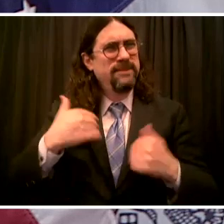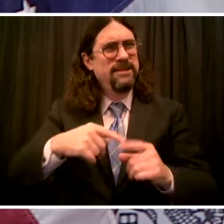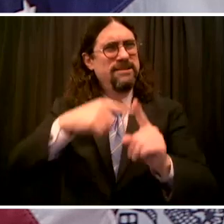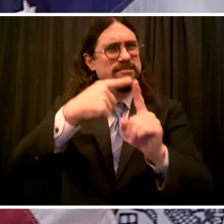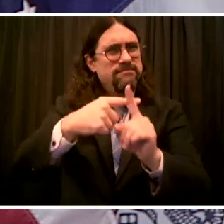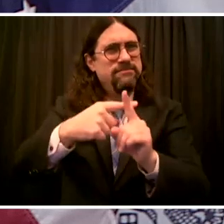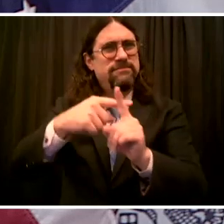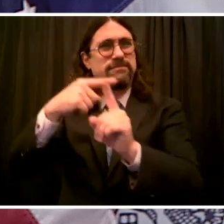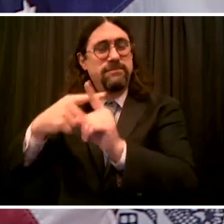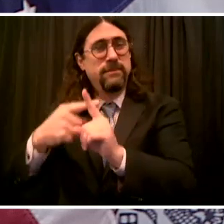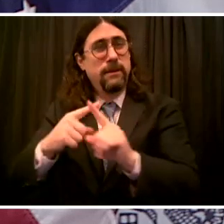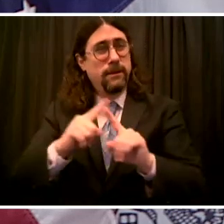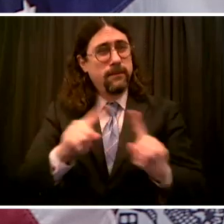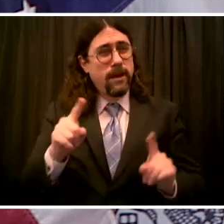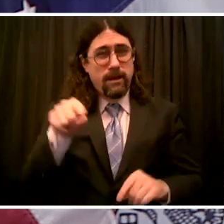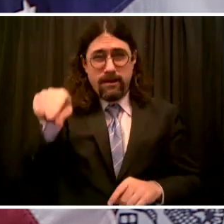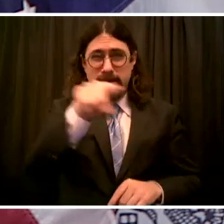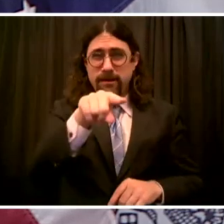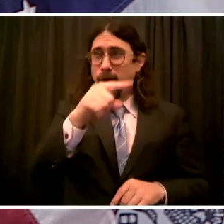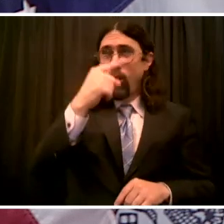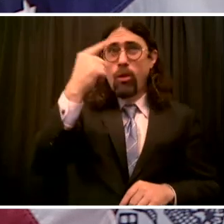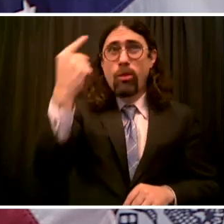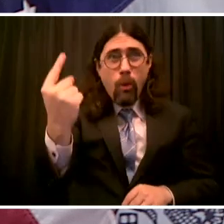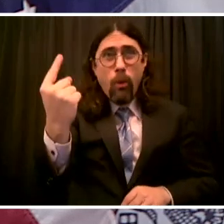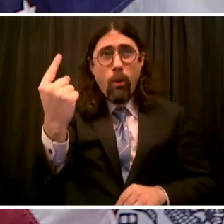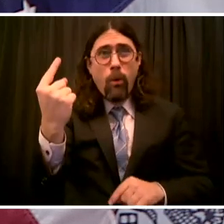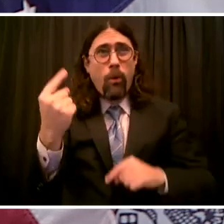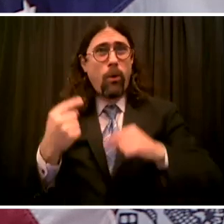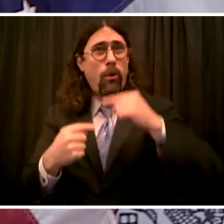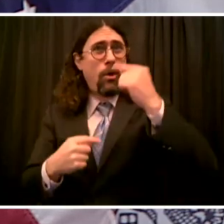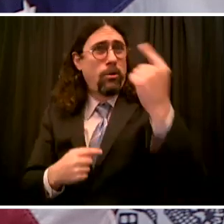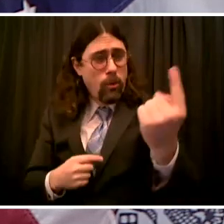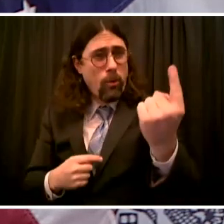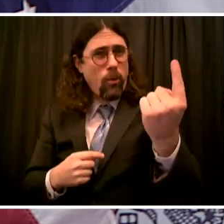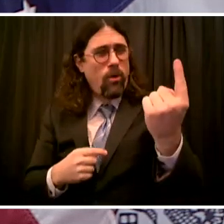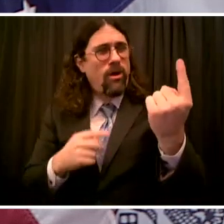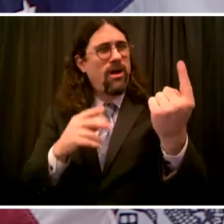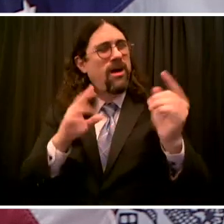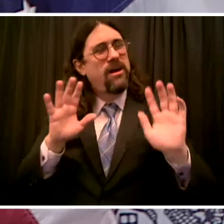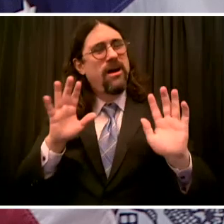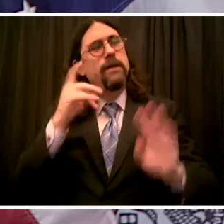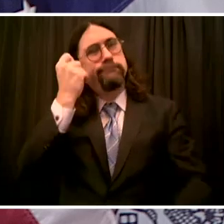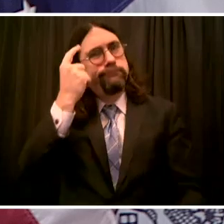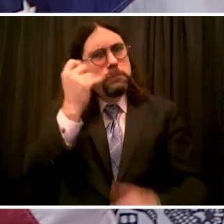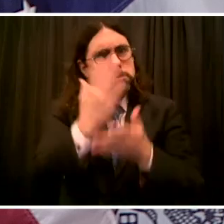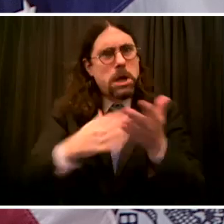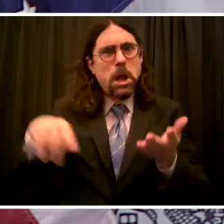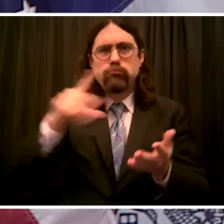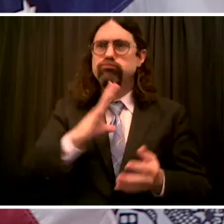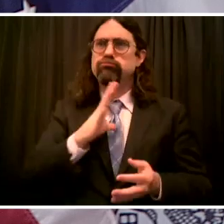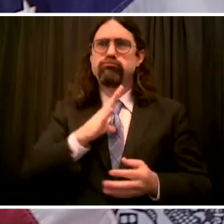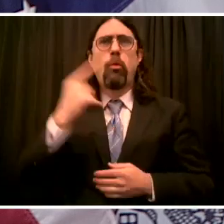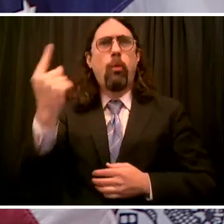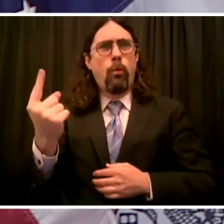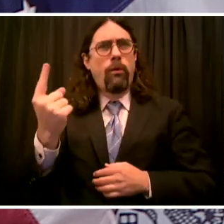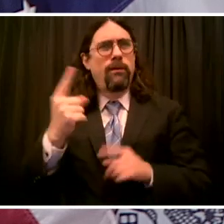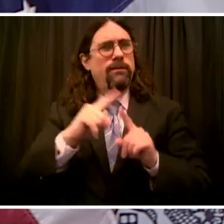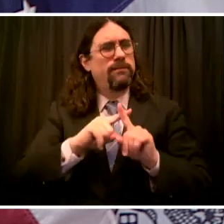DOES'TN MEAN WE SHOULD GO IT ALONE. IT DOESN'T MEAN THAT WE HAVE ALL